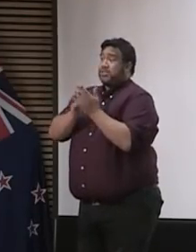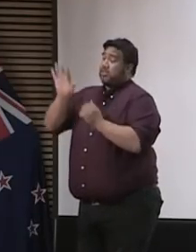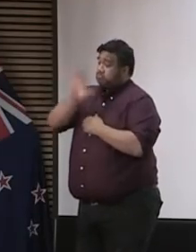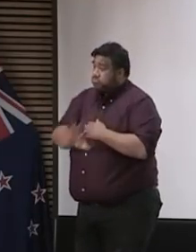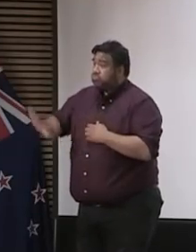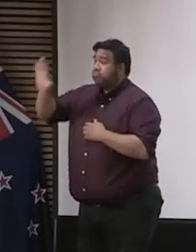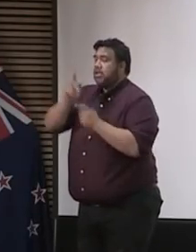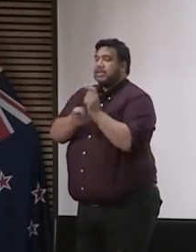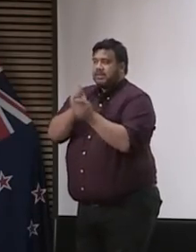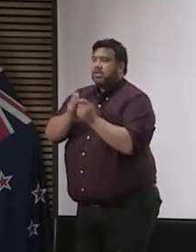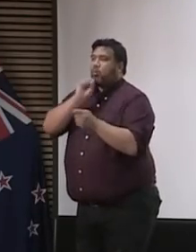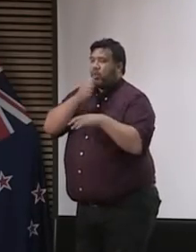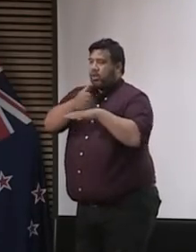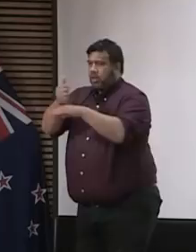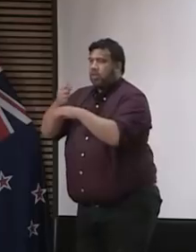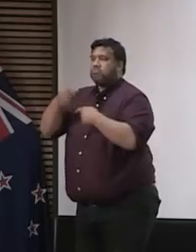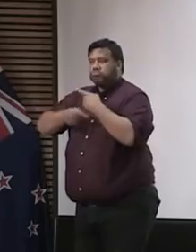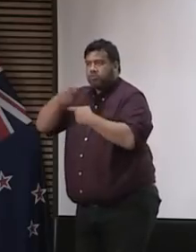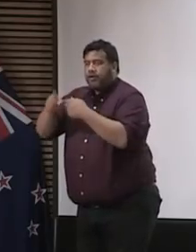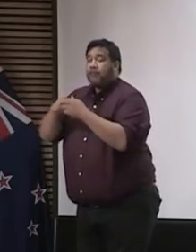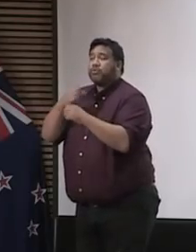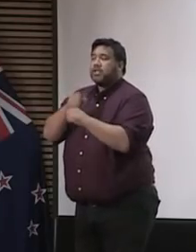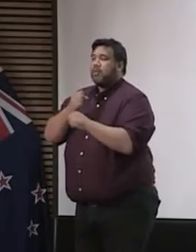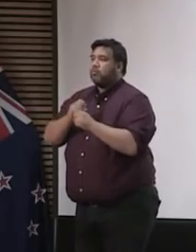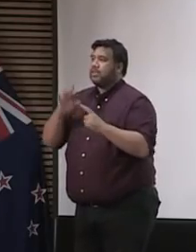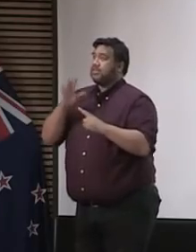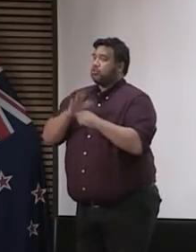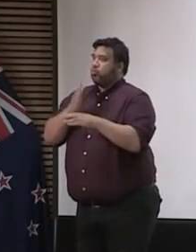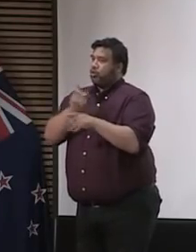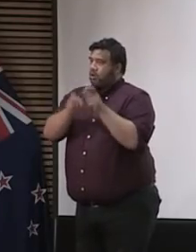workers and essential workers as part of our community-based testing.